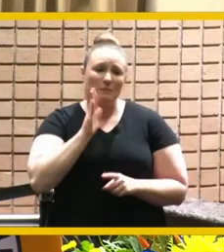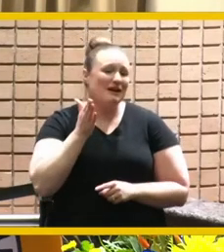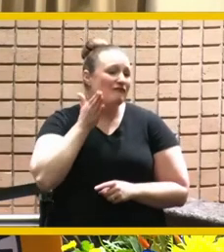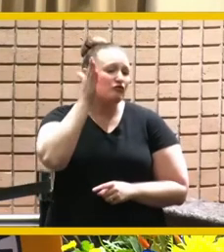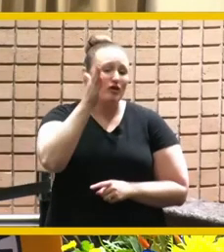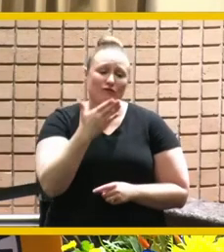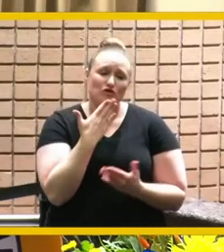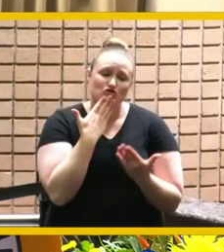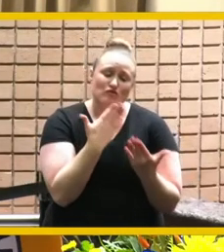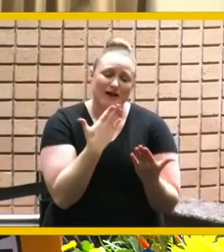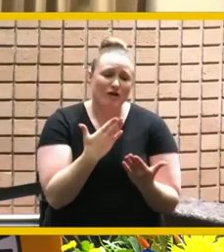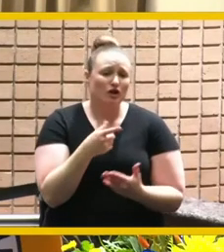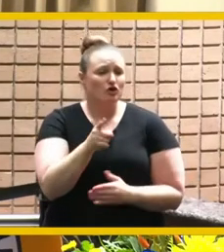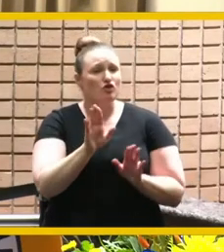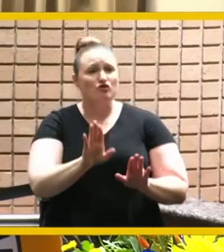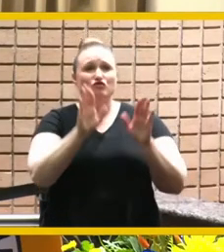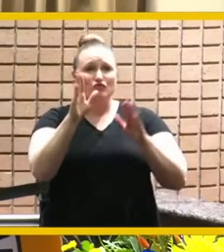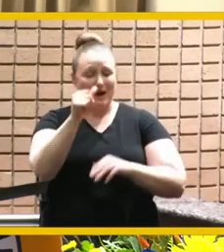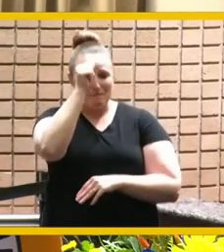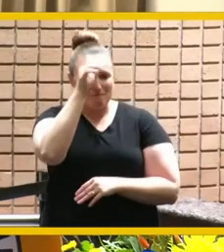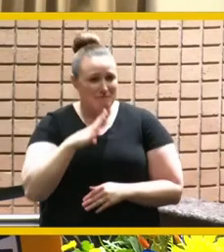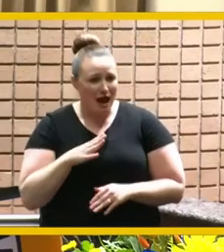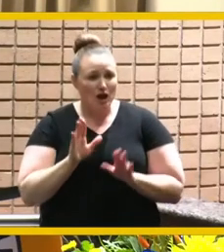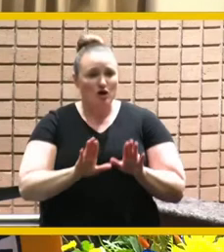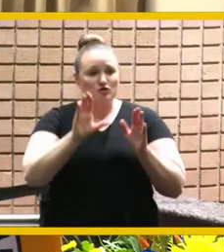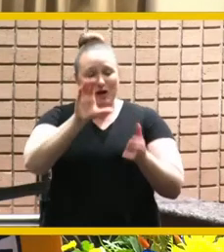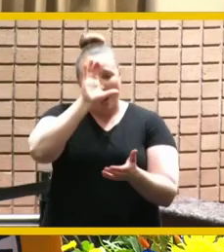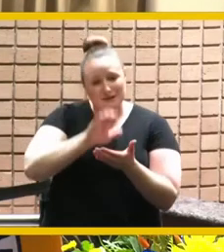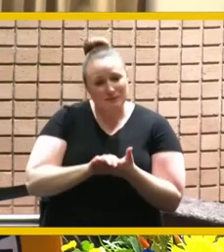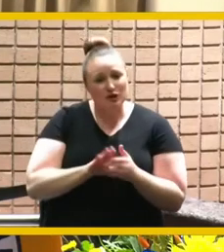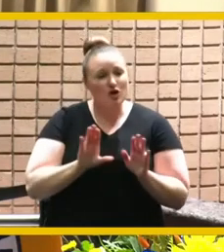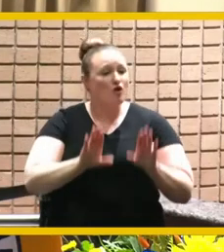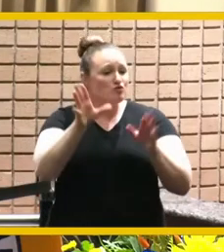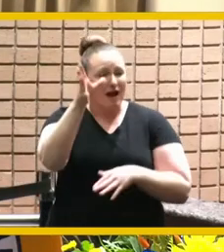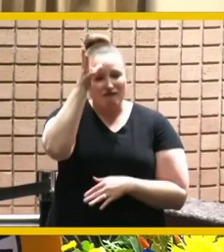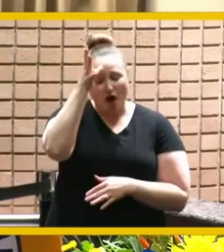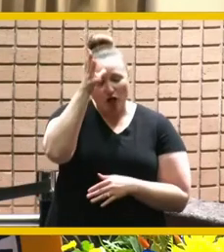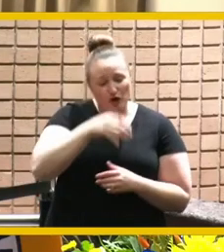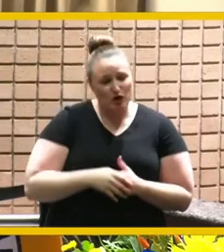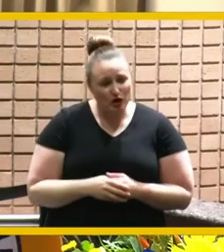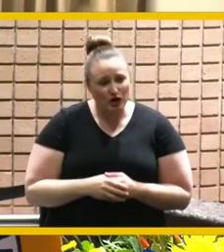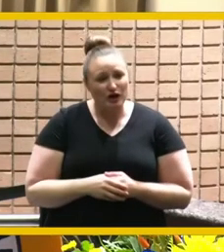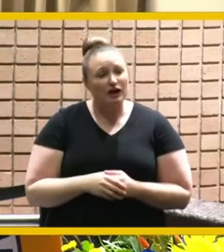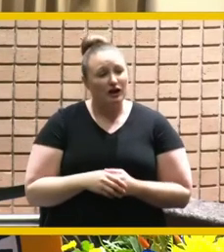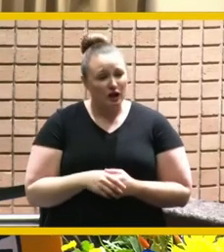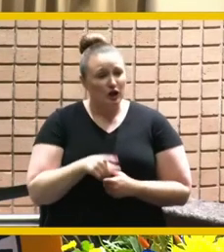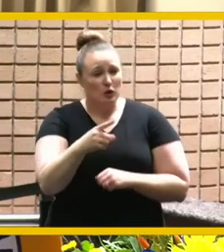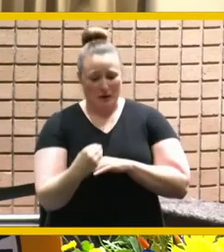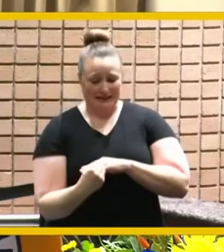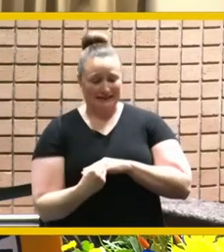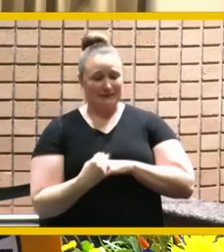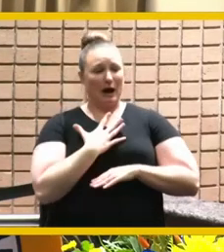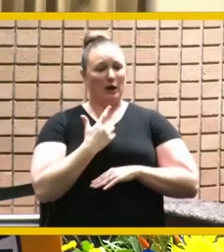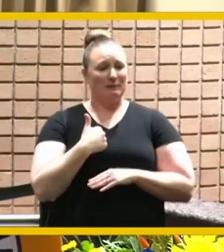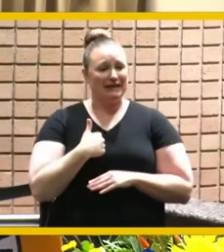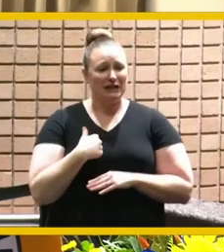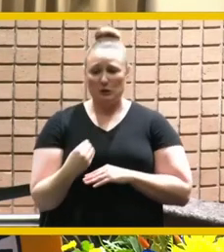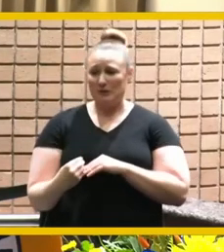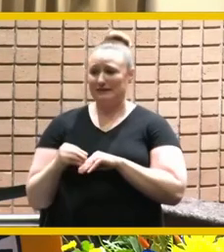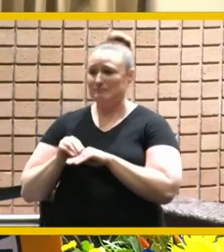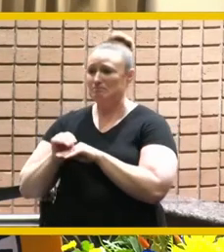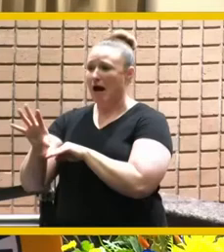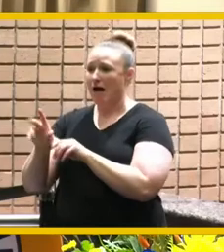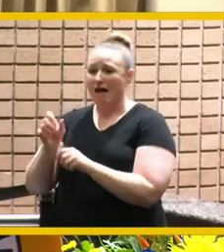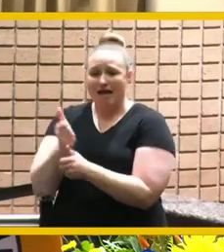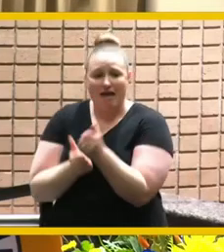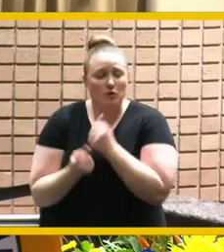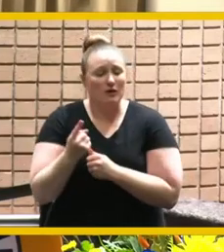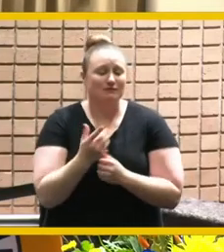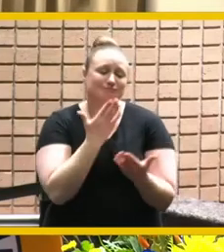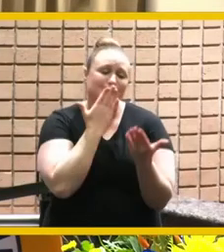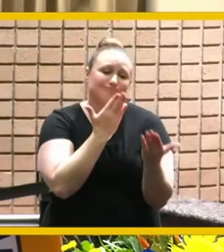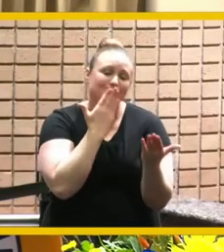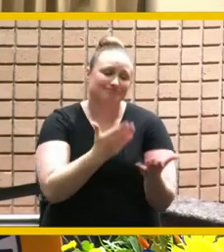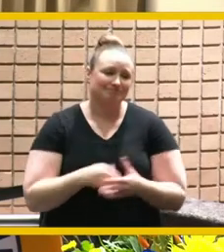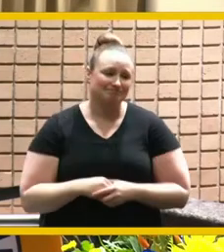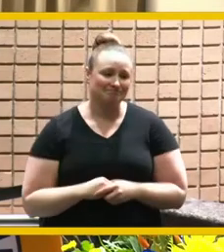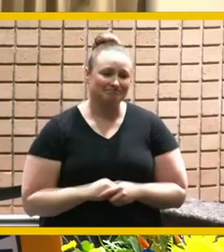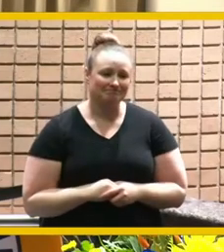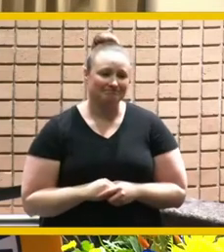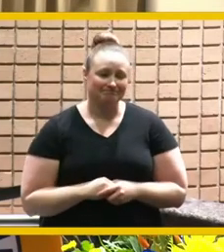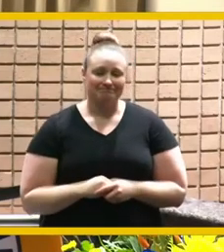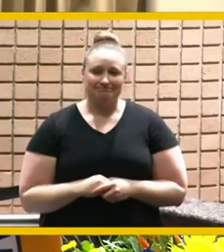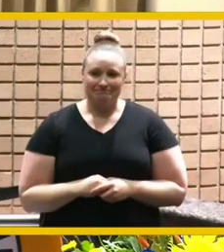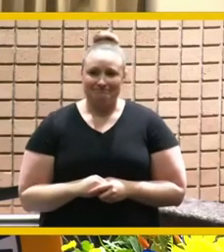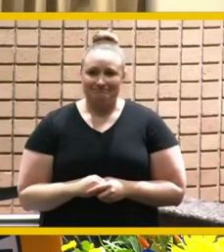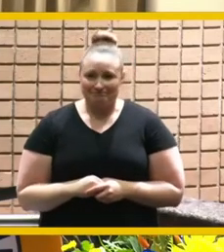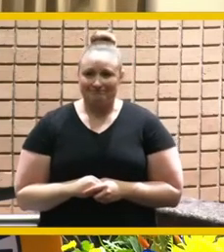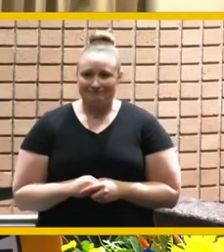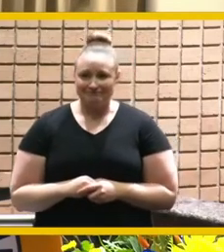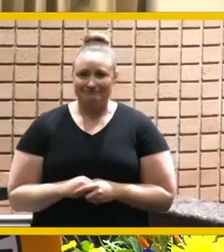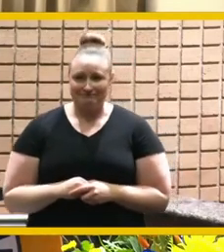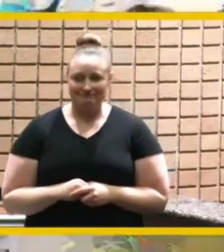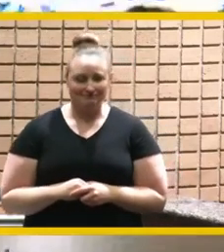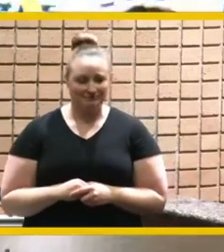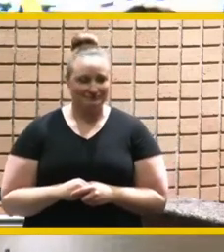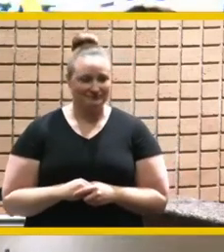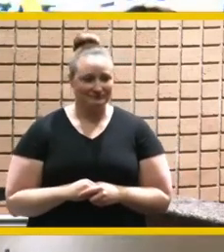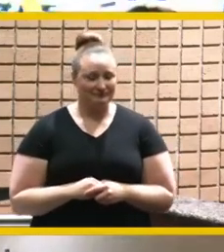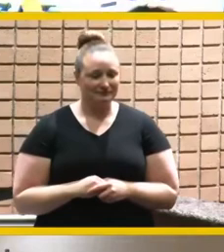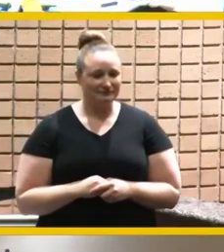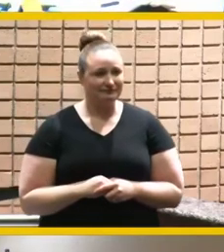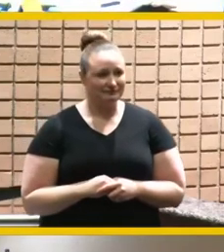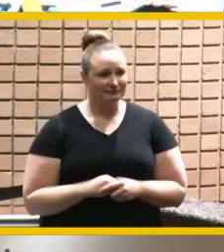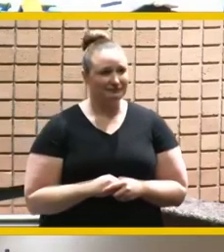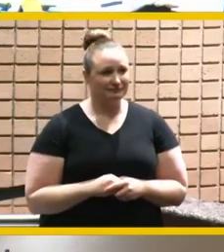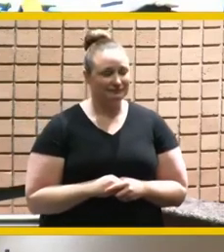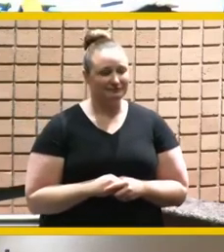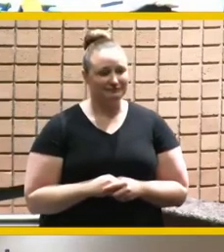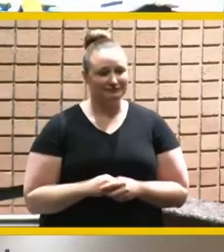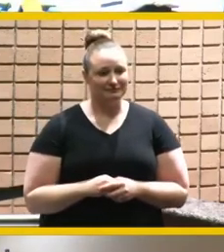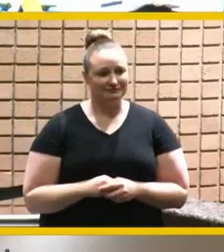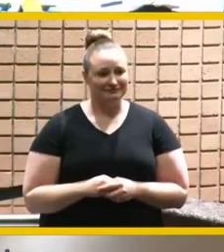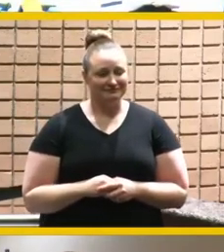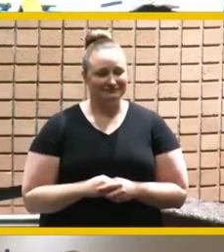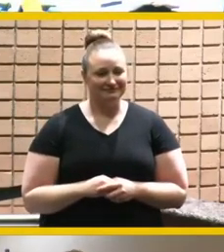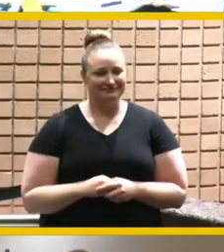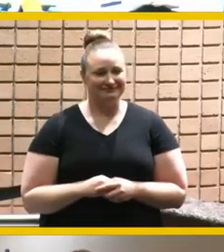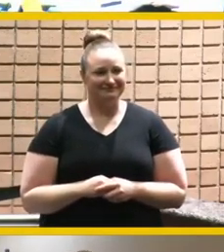you're a great man great husband great father and you inspire me you inspire all of us so thank you